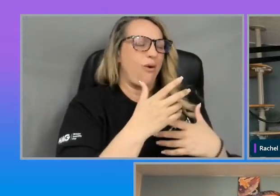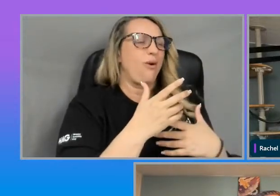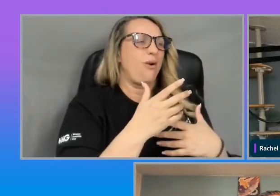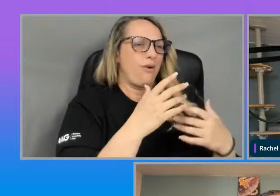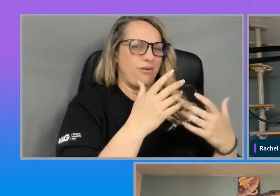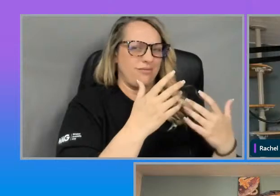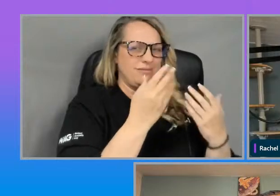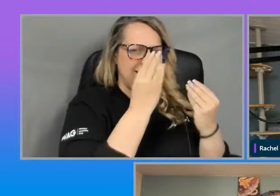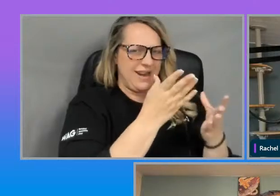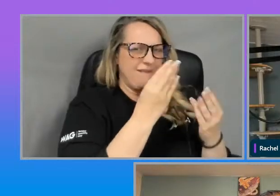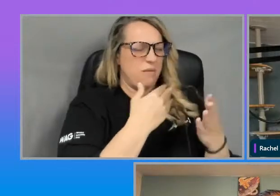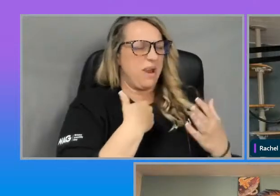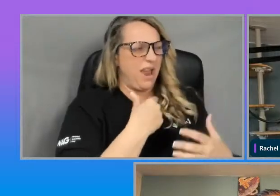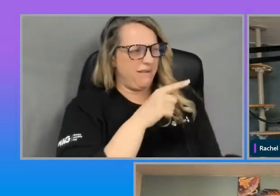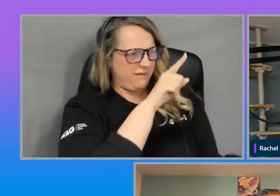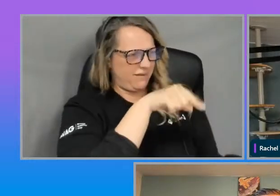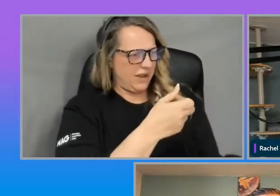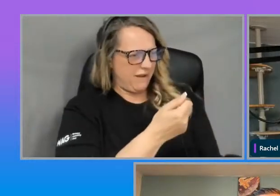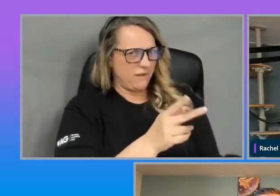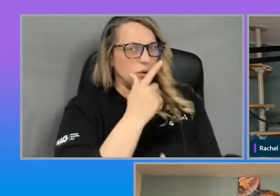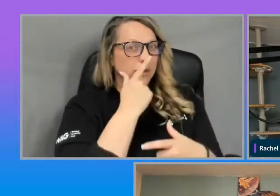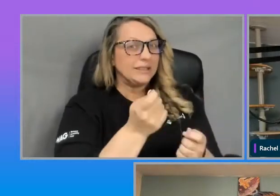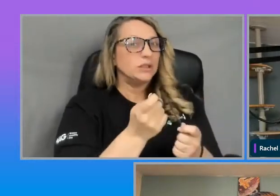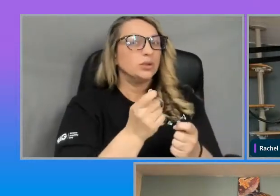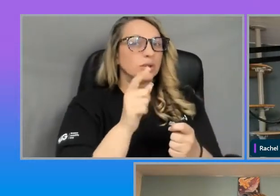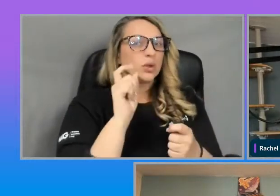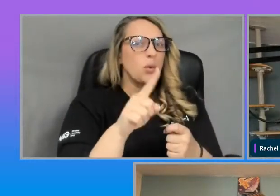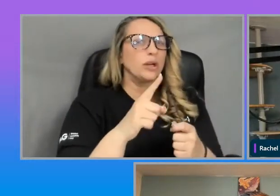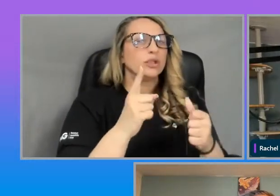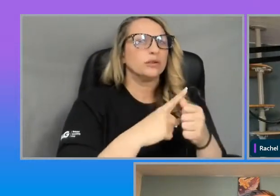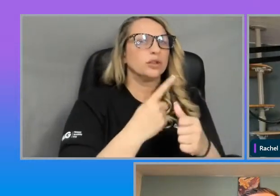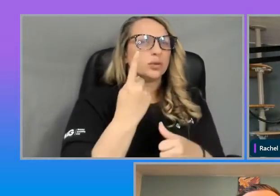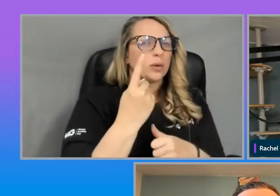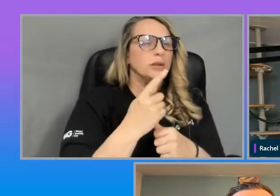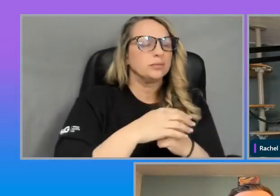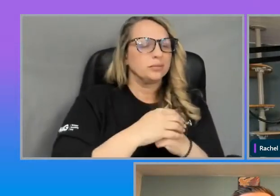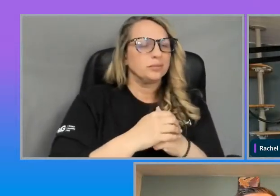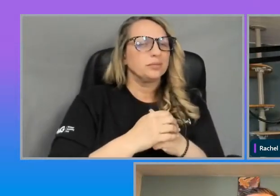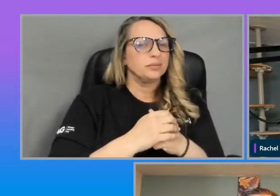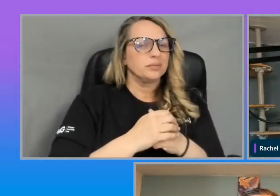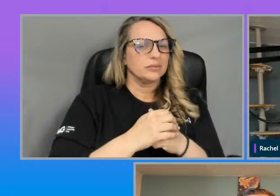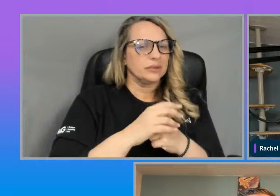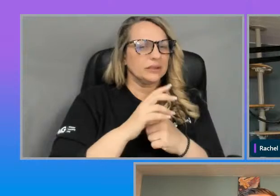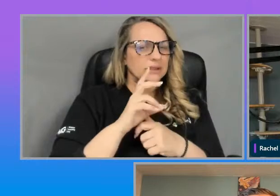few really interesting questions. The first one we'll